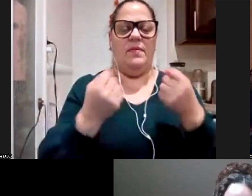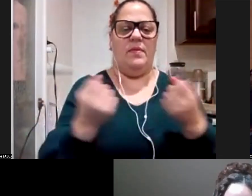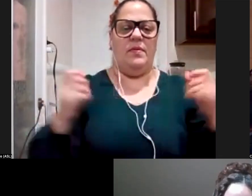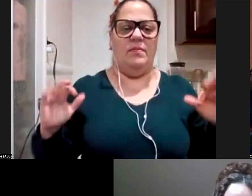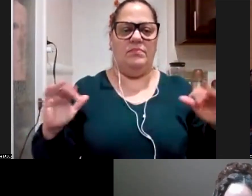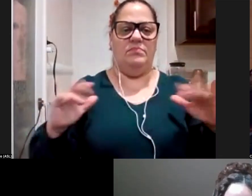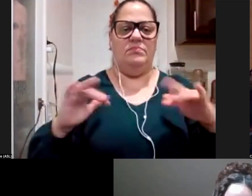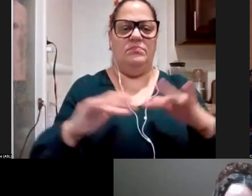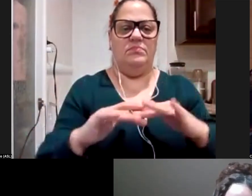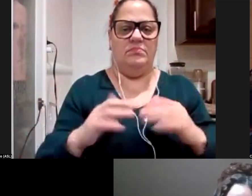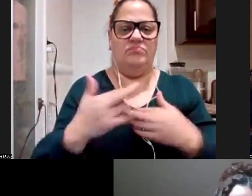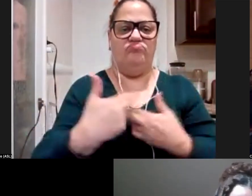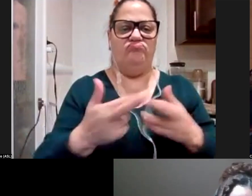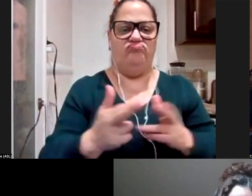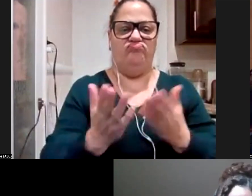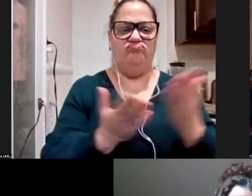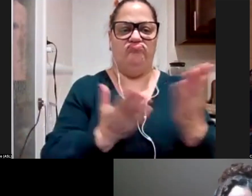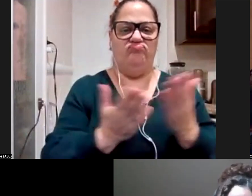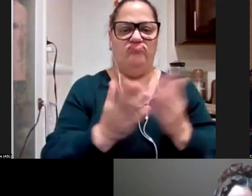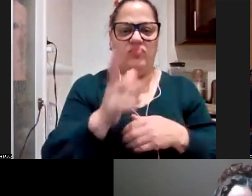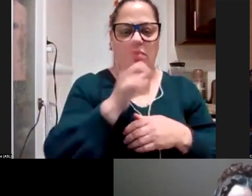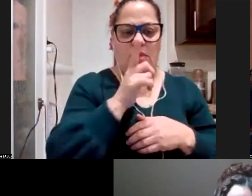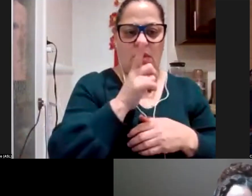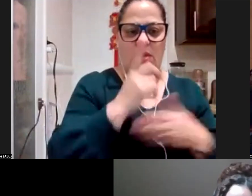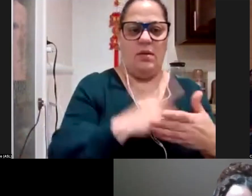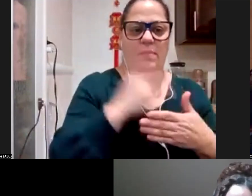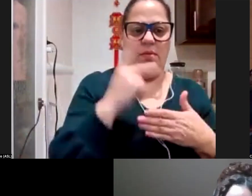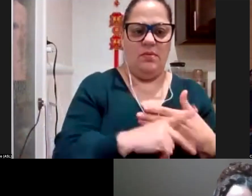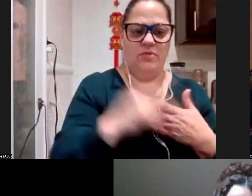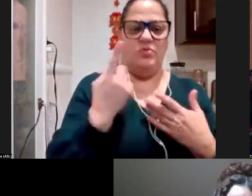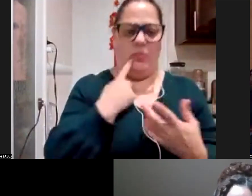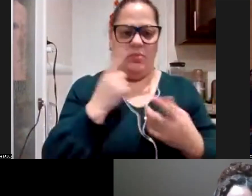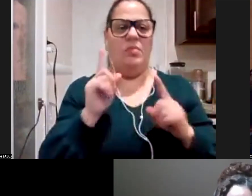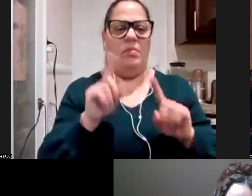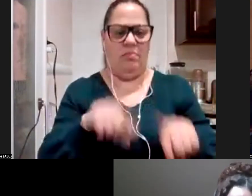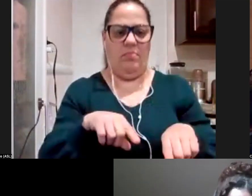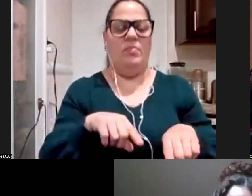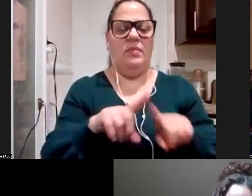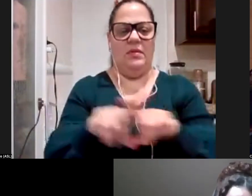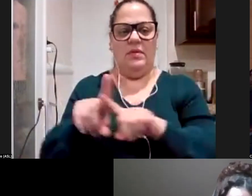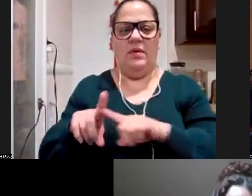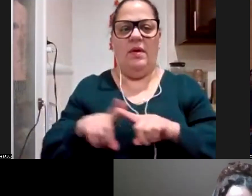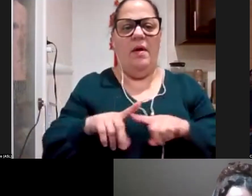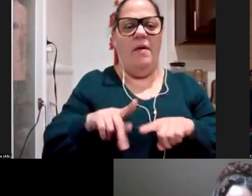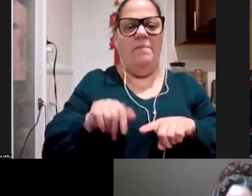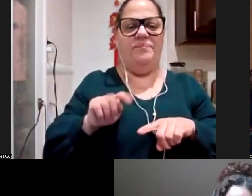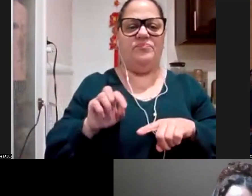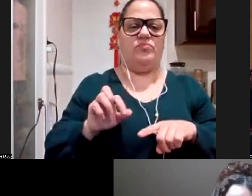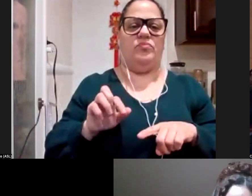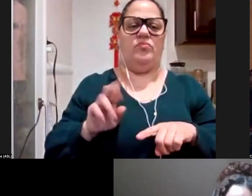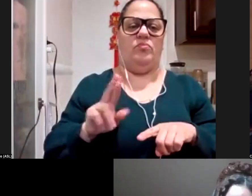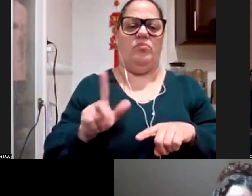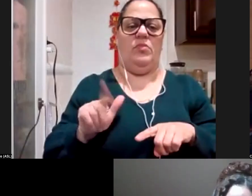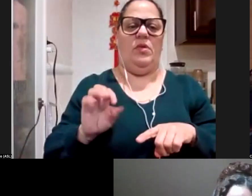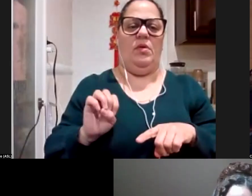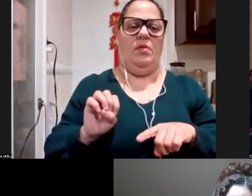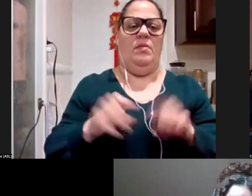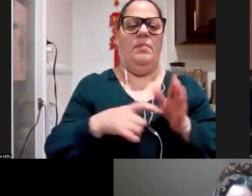they'll be served lunch. Some projects will be designed around the different portal uh emphases